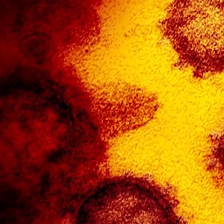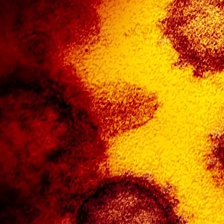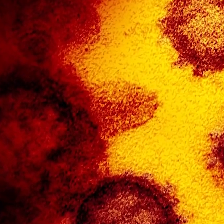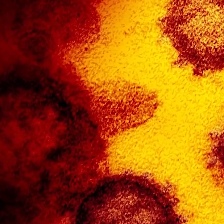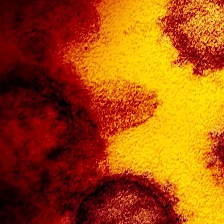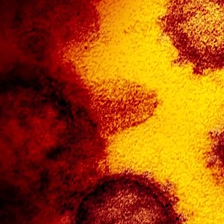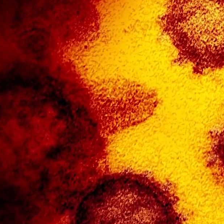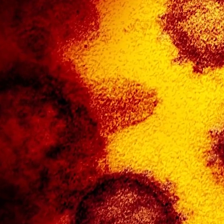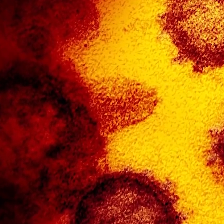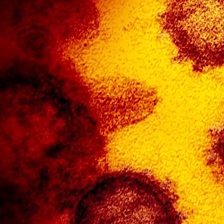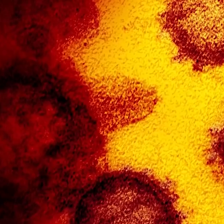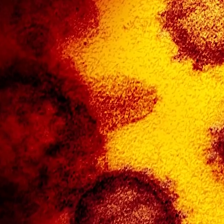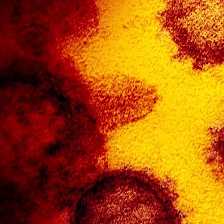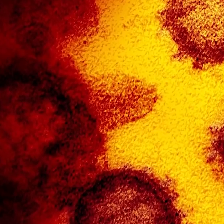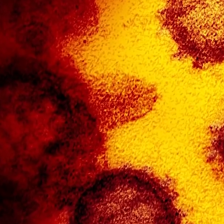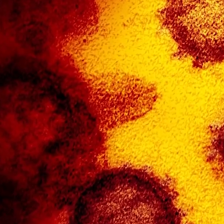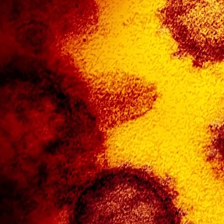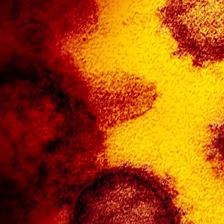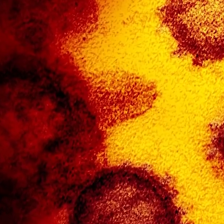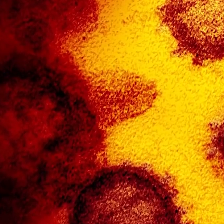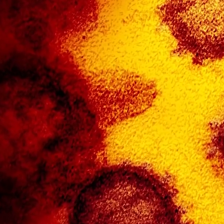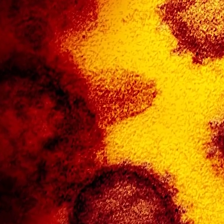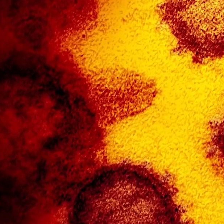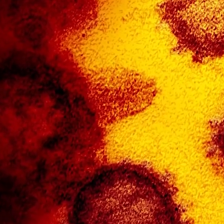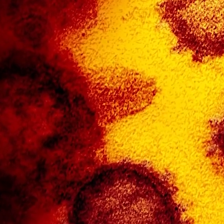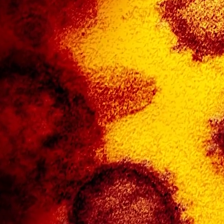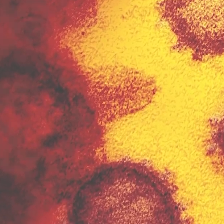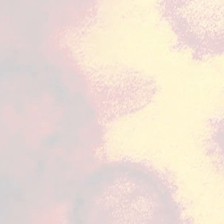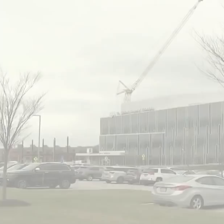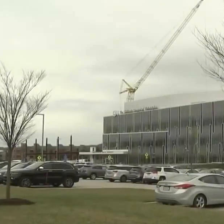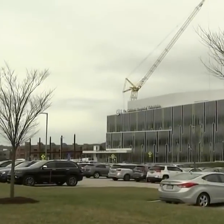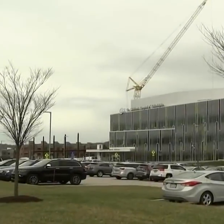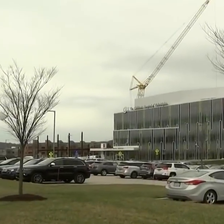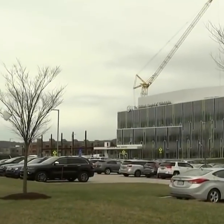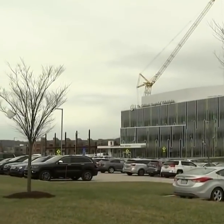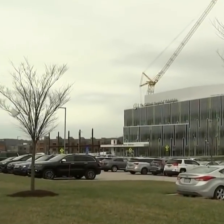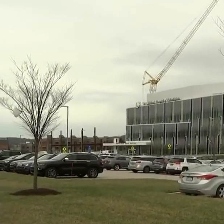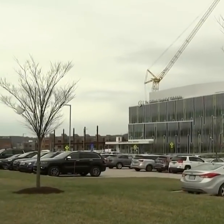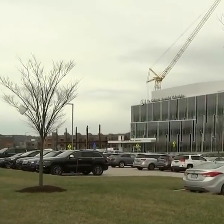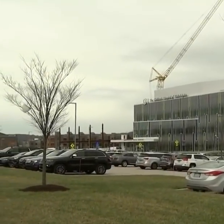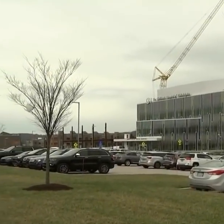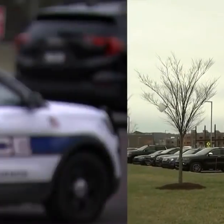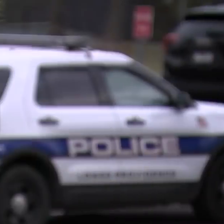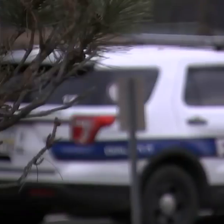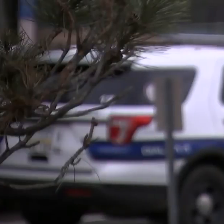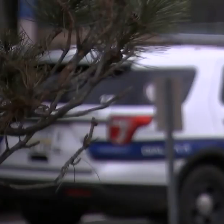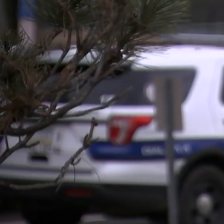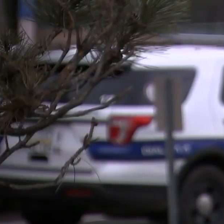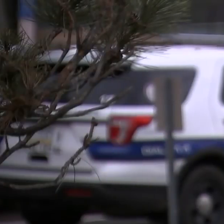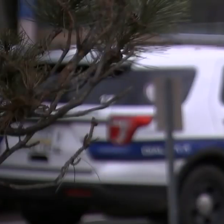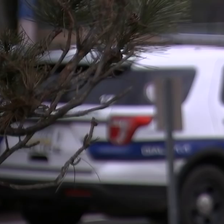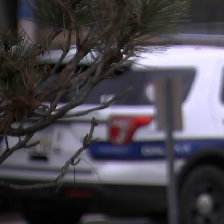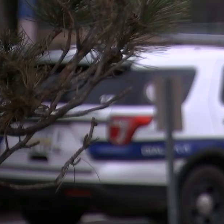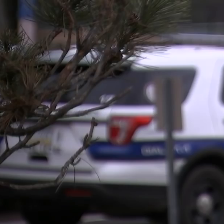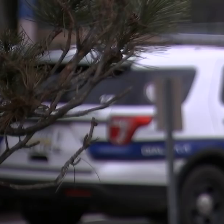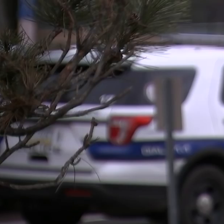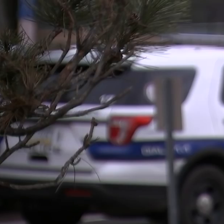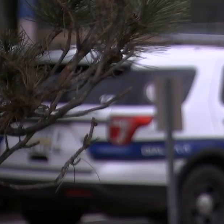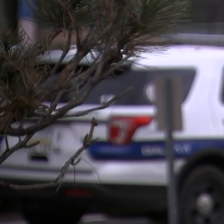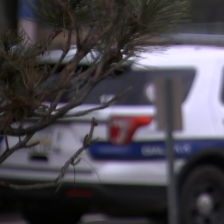PENNSYLVANIA GOVERNOR TOM WOLF SAYS THAT MONTGOMERY COUNTY IS EPICENTER OF THE COVID 19 OUTBREAK WHERE THERE ARE 13 OF THE STATES 22